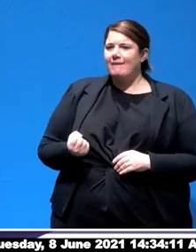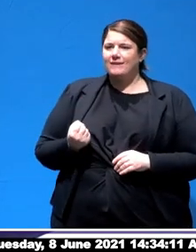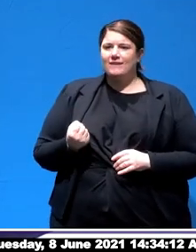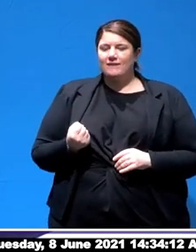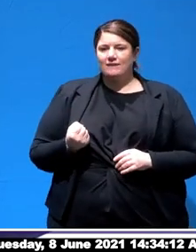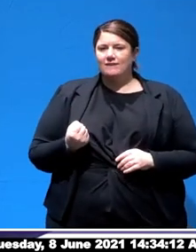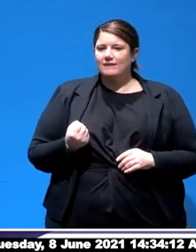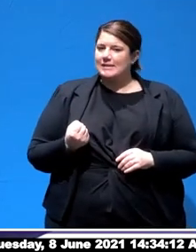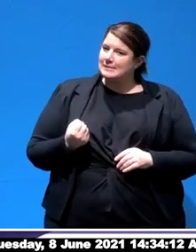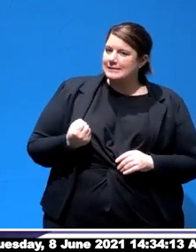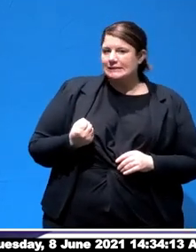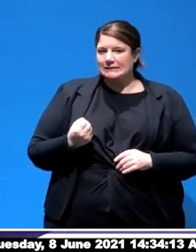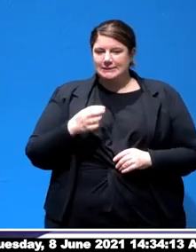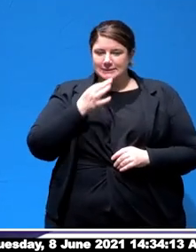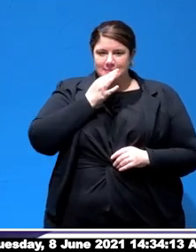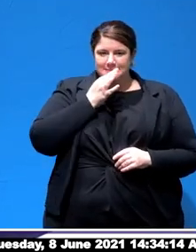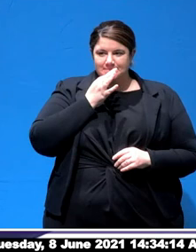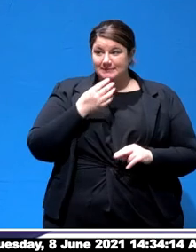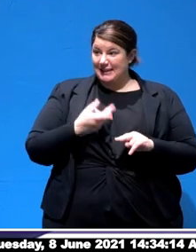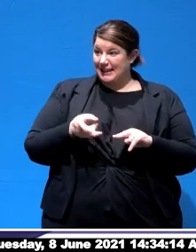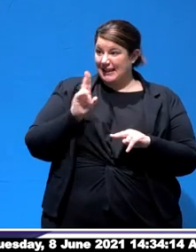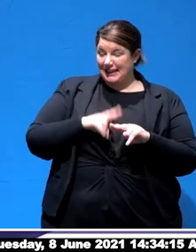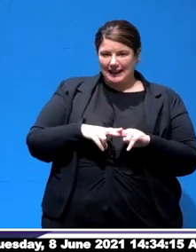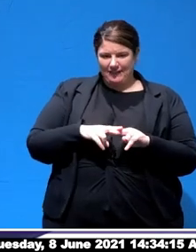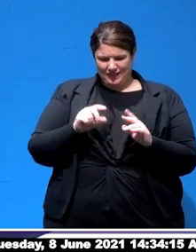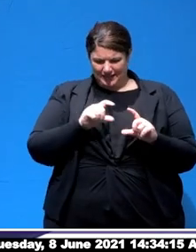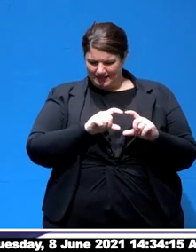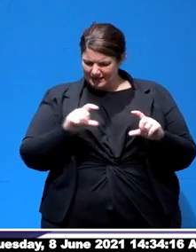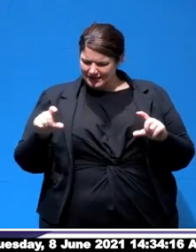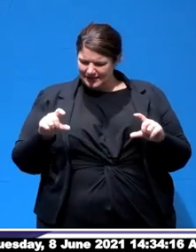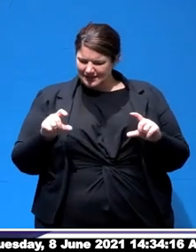would expect in a report, if that was the explanation, to appear in